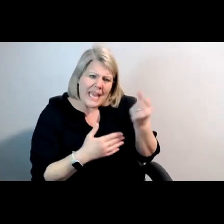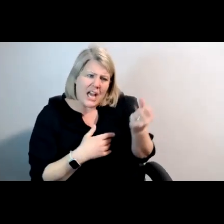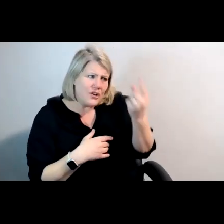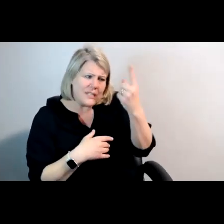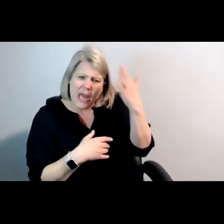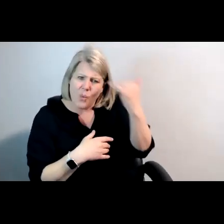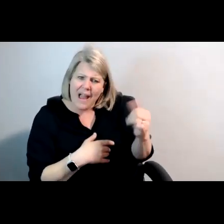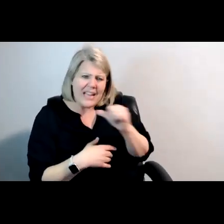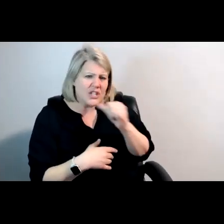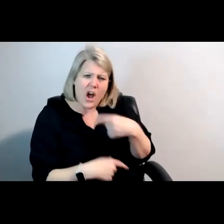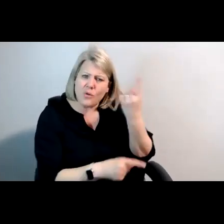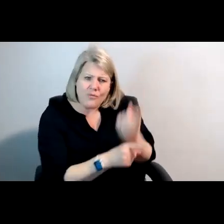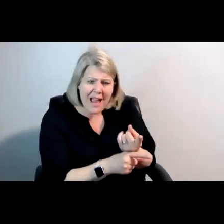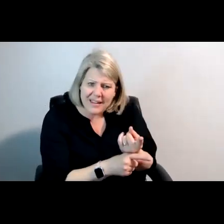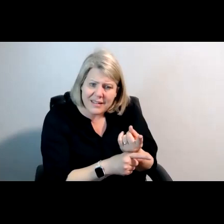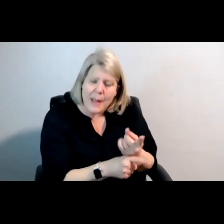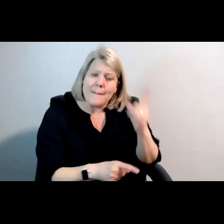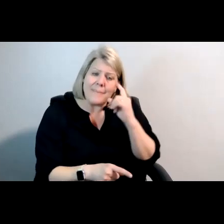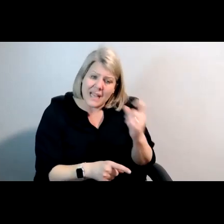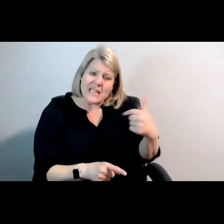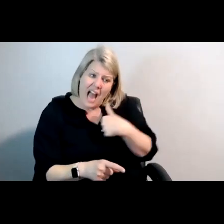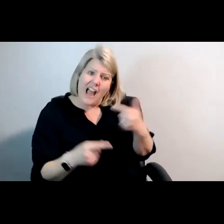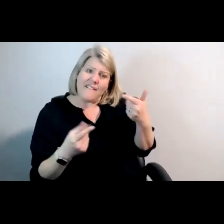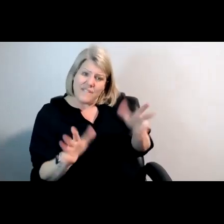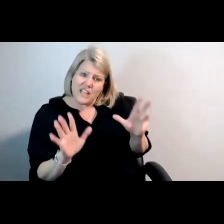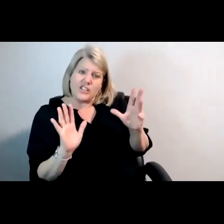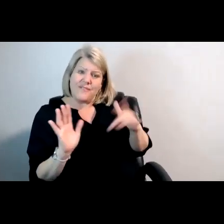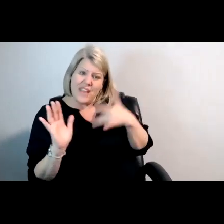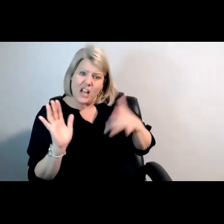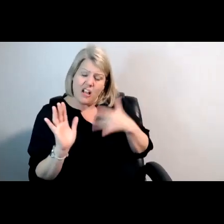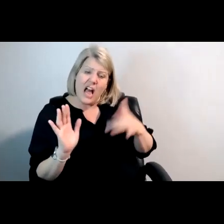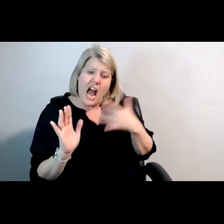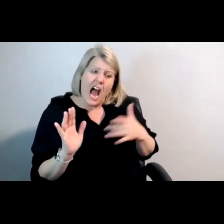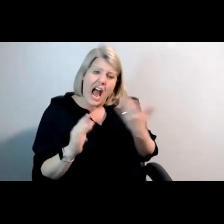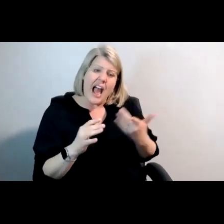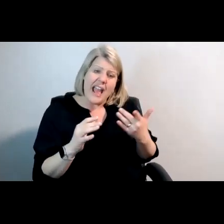Especially if you think you've covered the bases. Because a lot of times what we see is